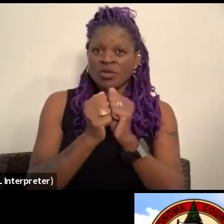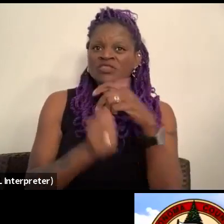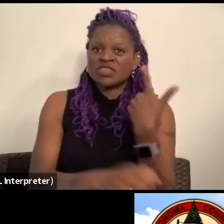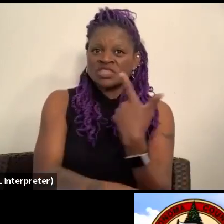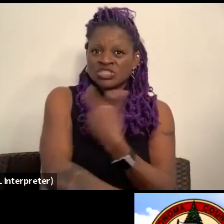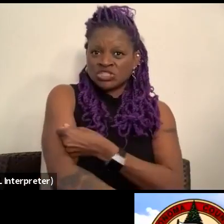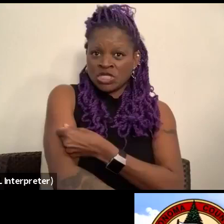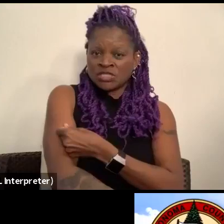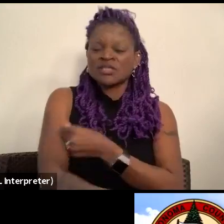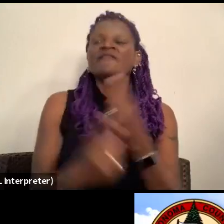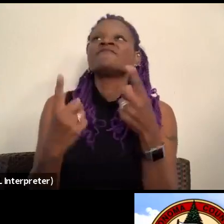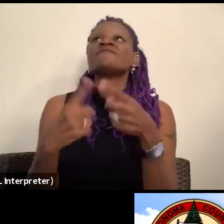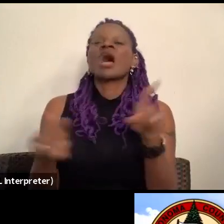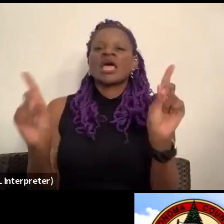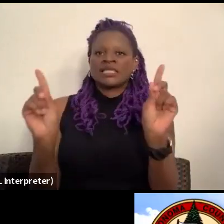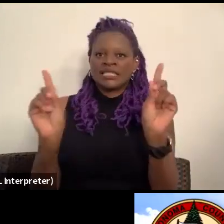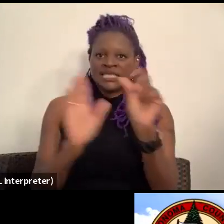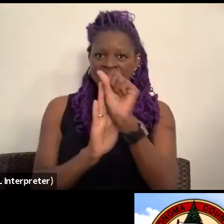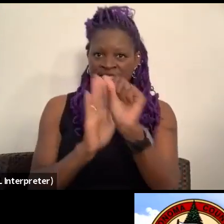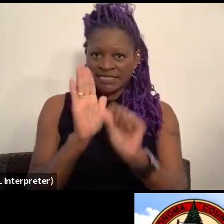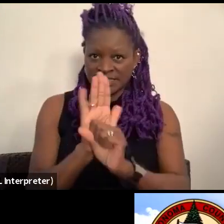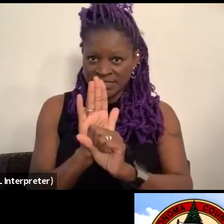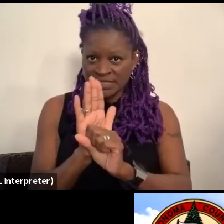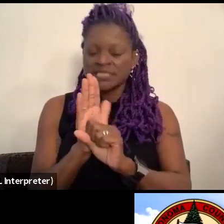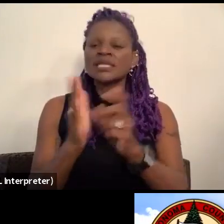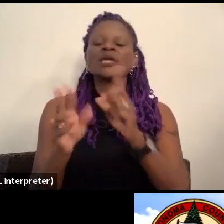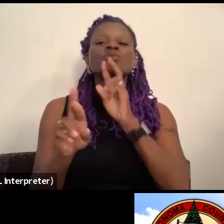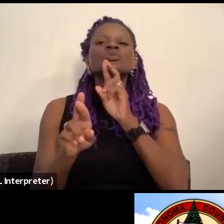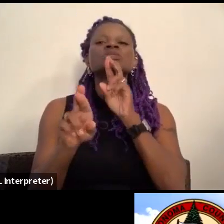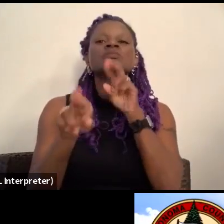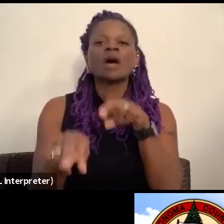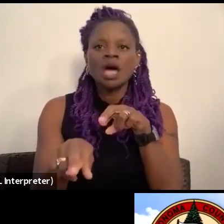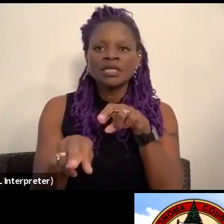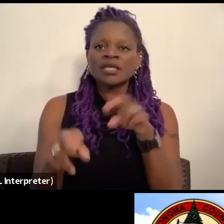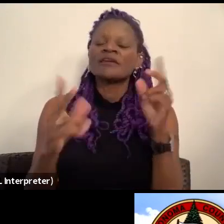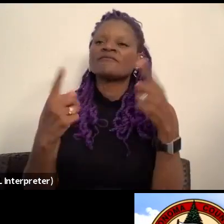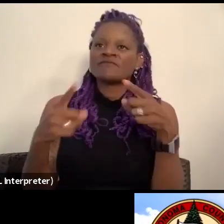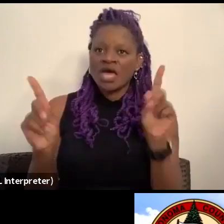state has in fact responded positively to our request. The state will be sending us fifteen